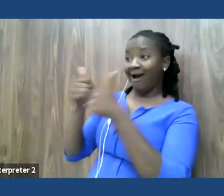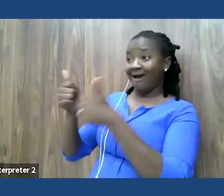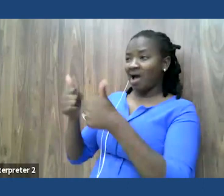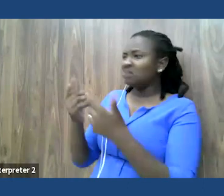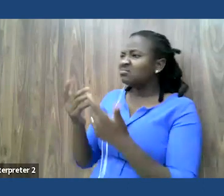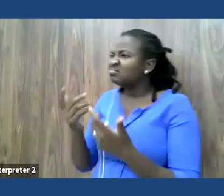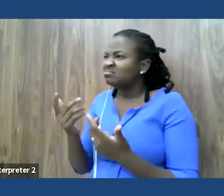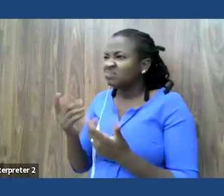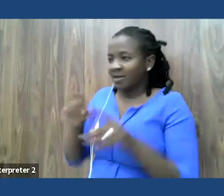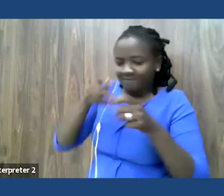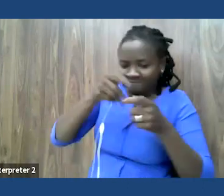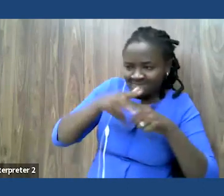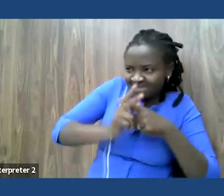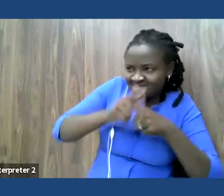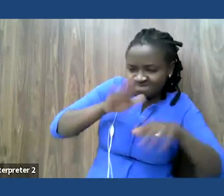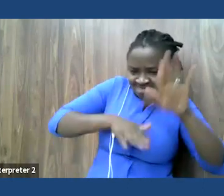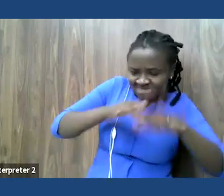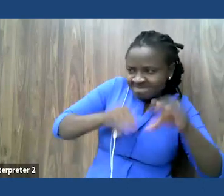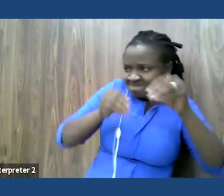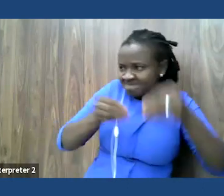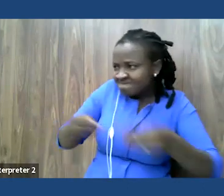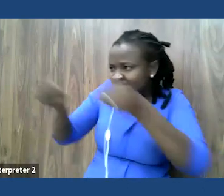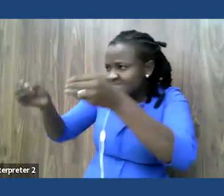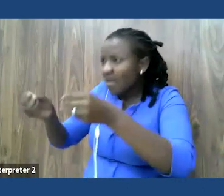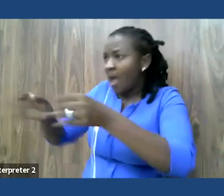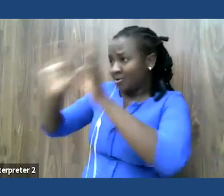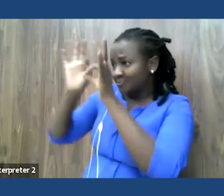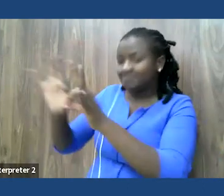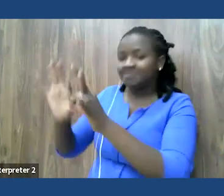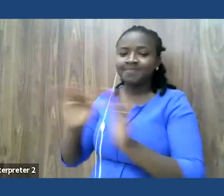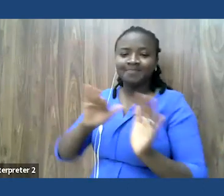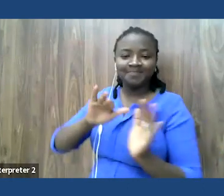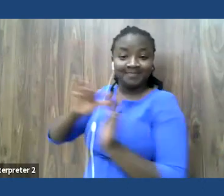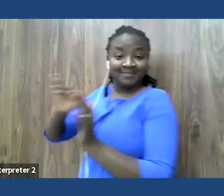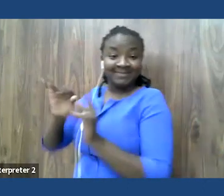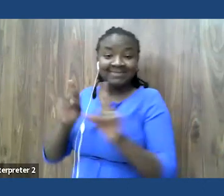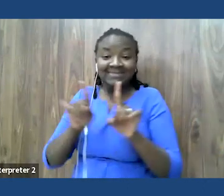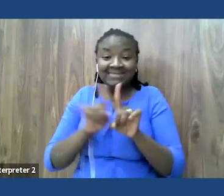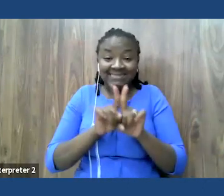a very systematized and scaleable way.